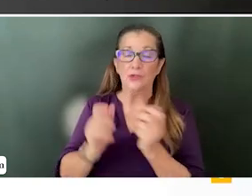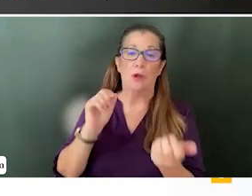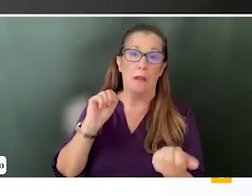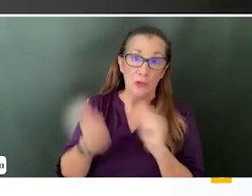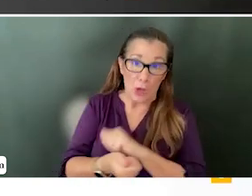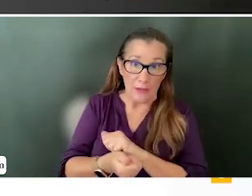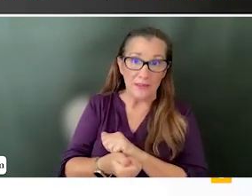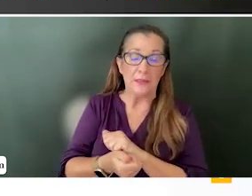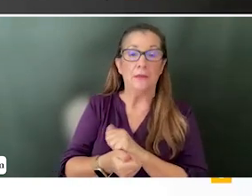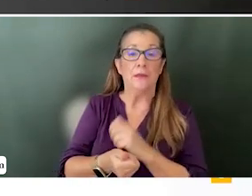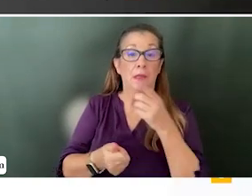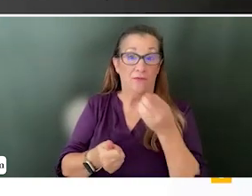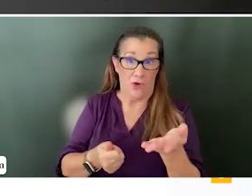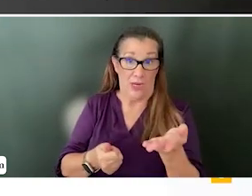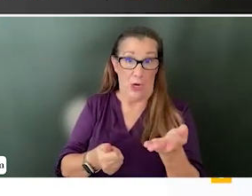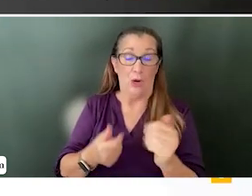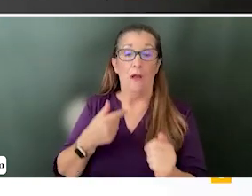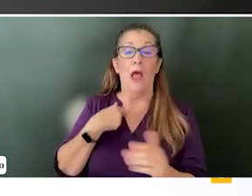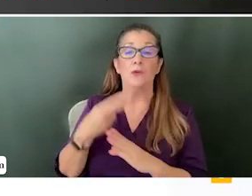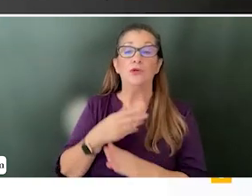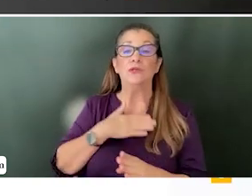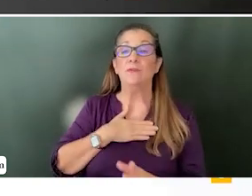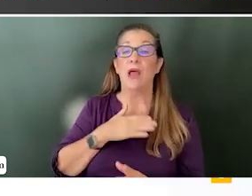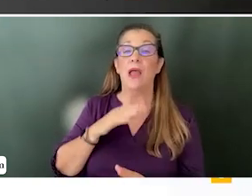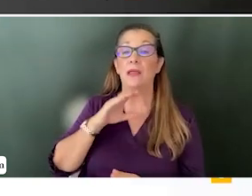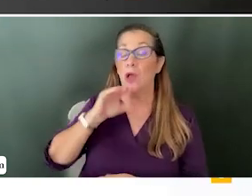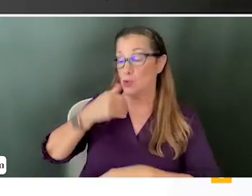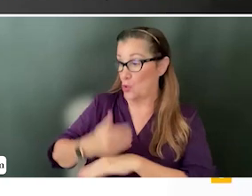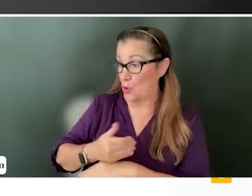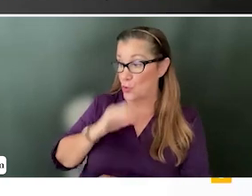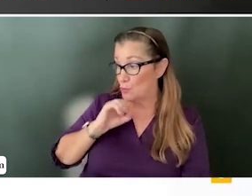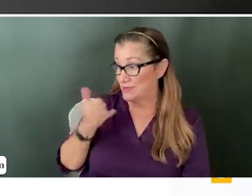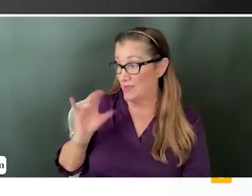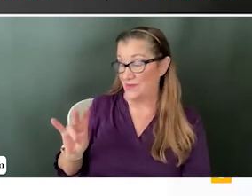And in this particular case, I was using my 17 year old daughter as my content expert.